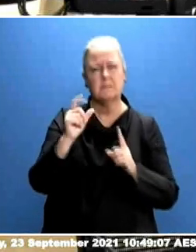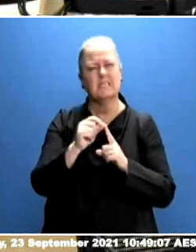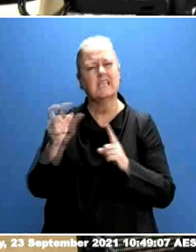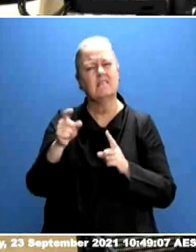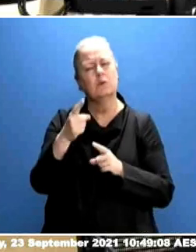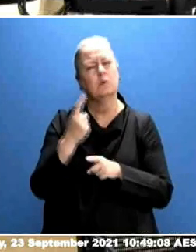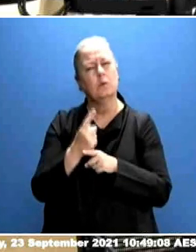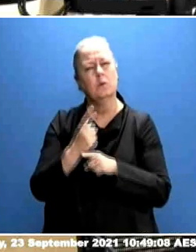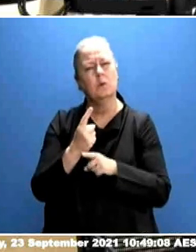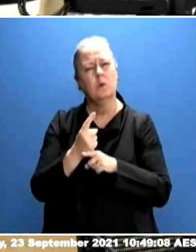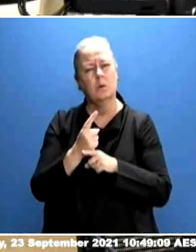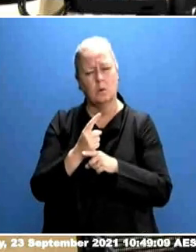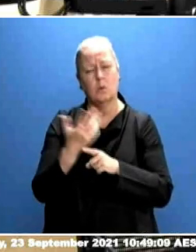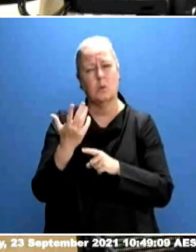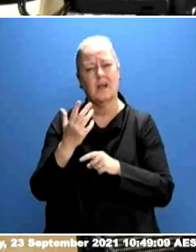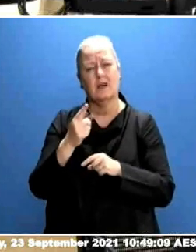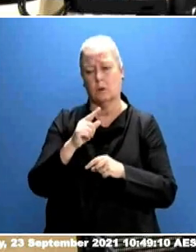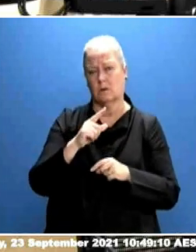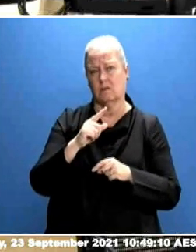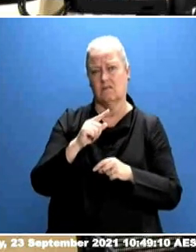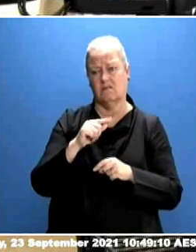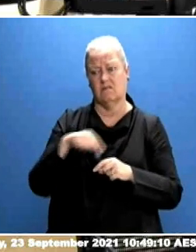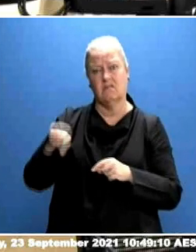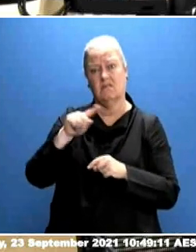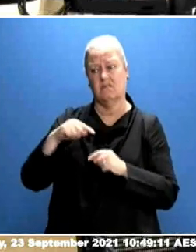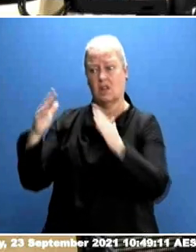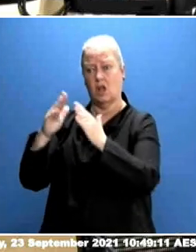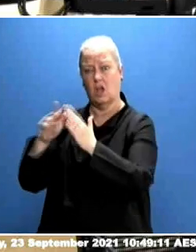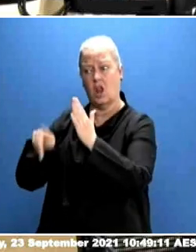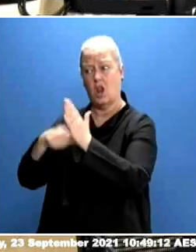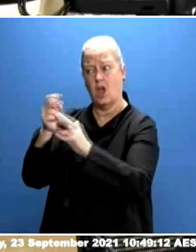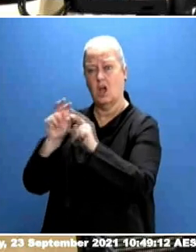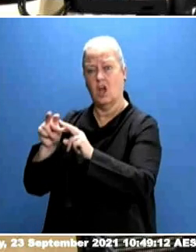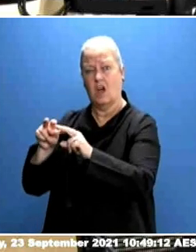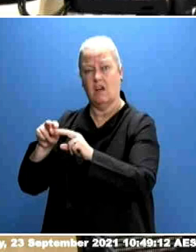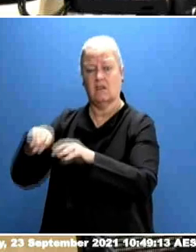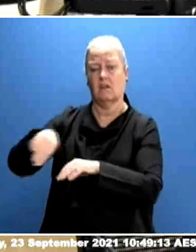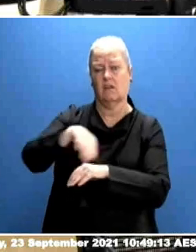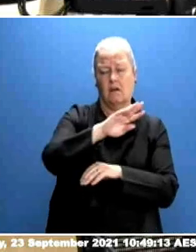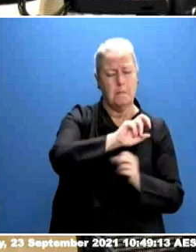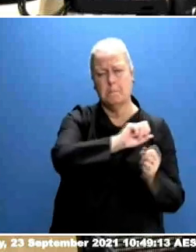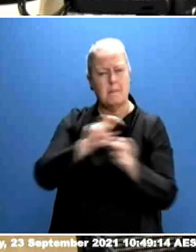coming back is on a different page. I'm trying to find it.